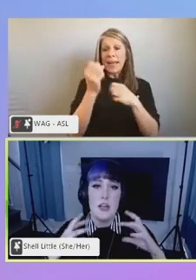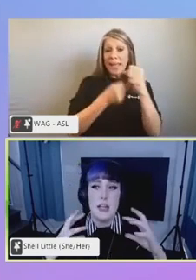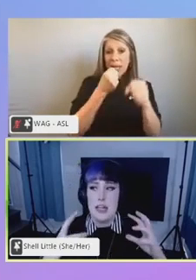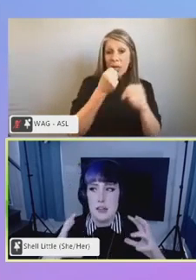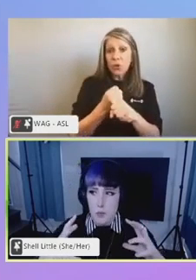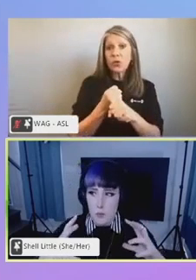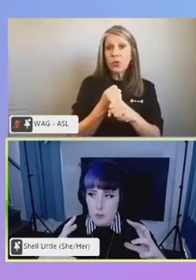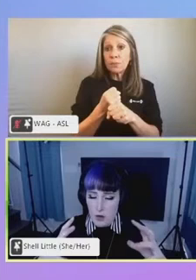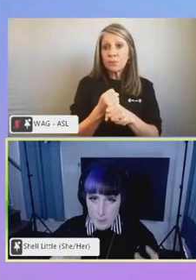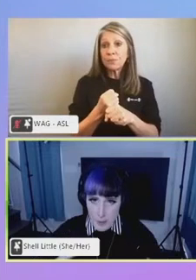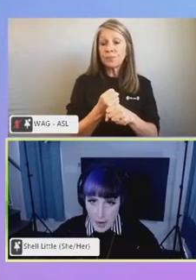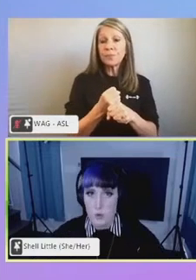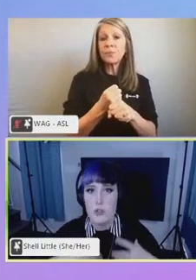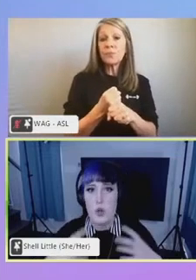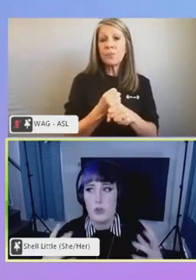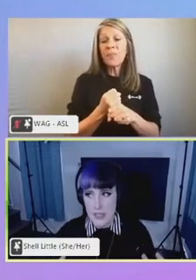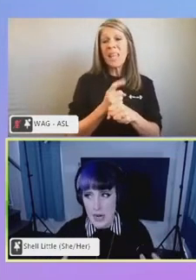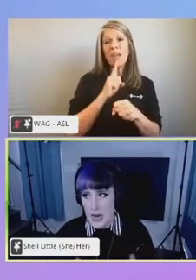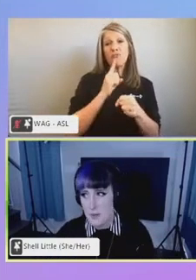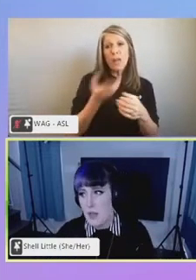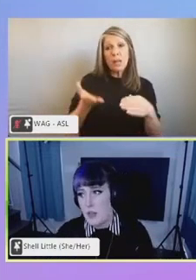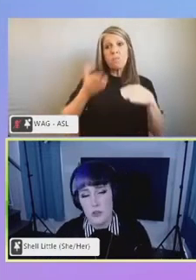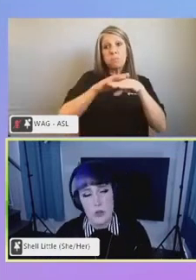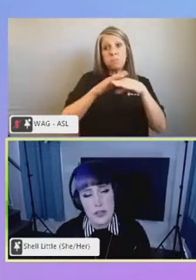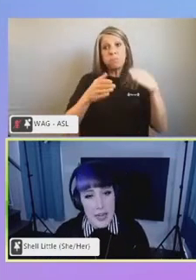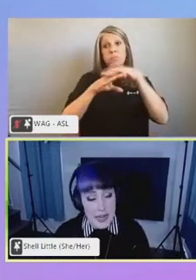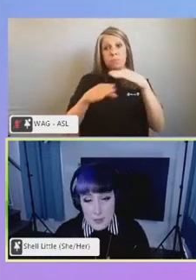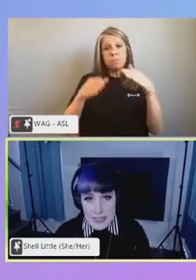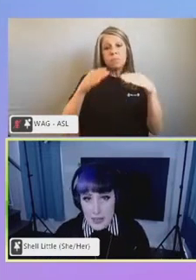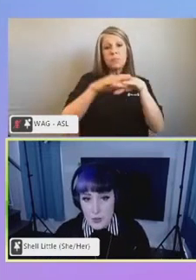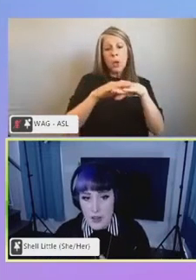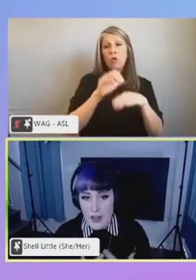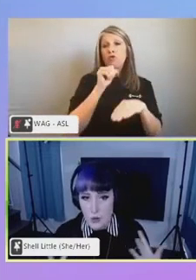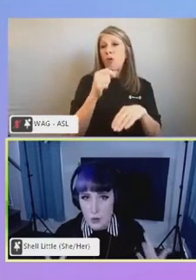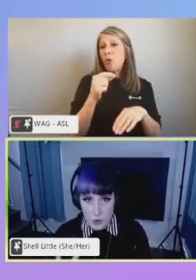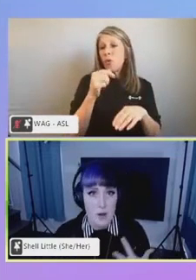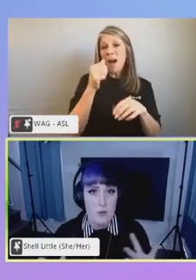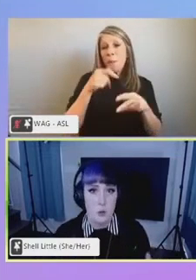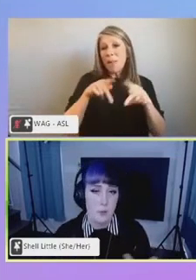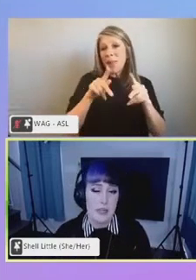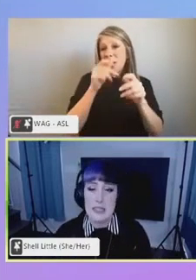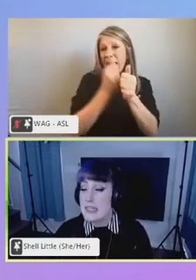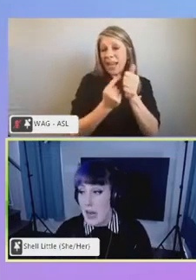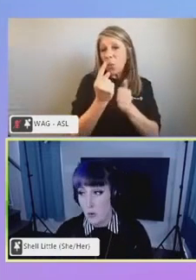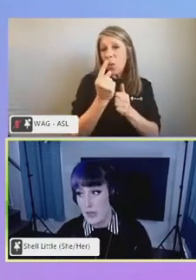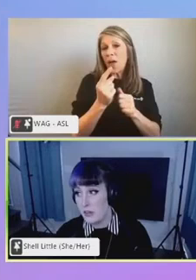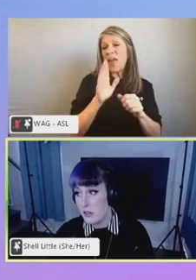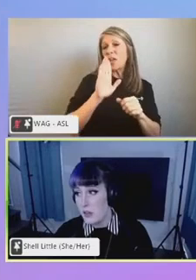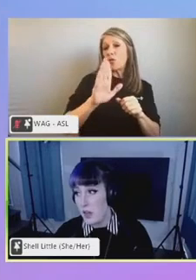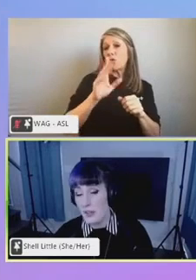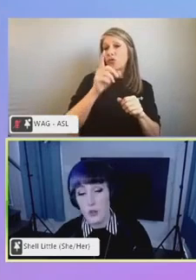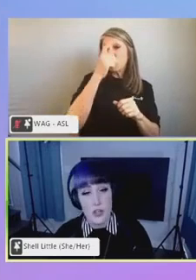subjected to extreme levels of pressure, stress, or just rumination on a daily basis for years and that suffering